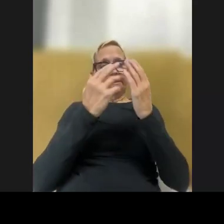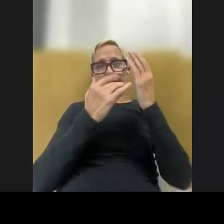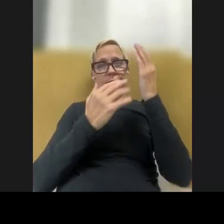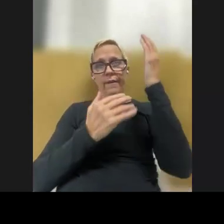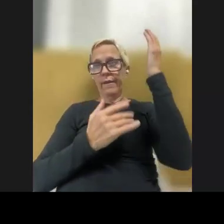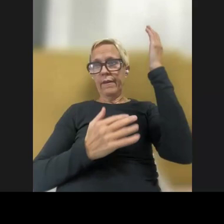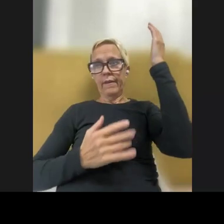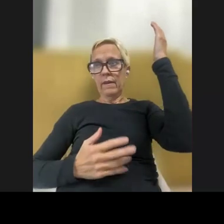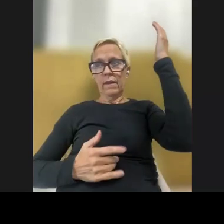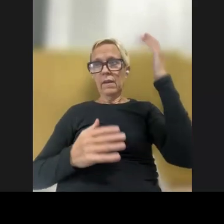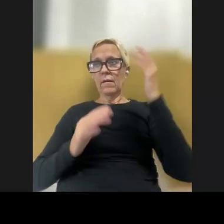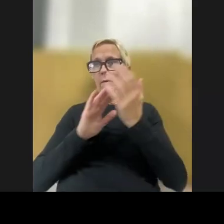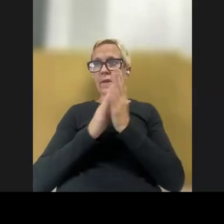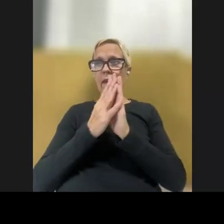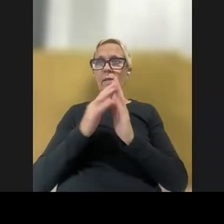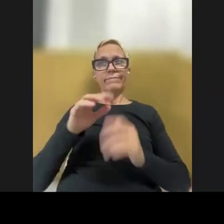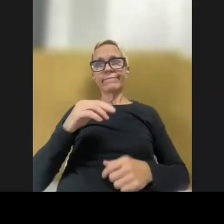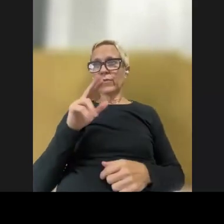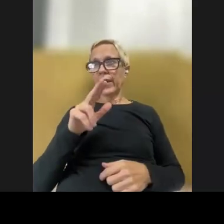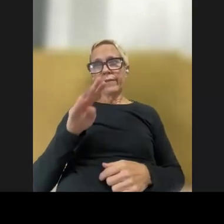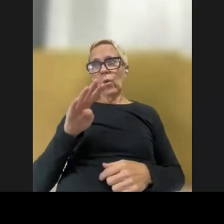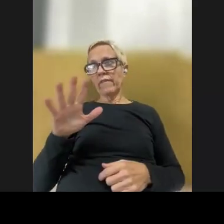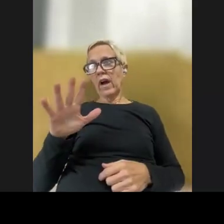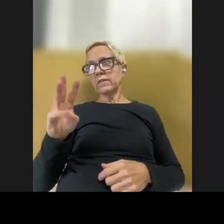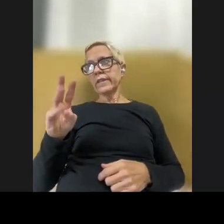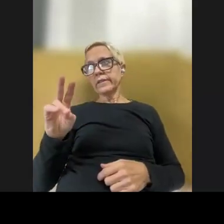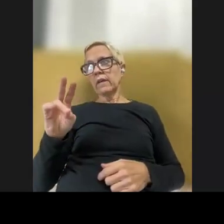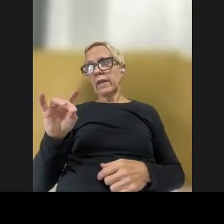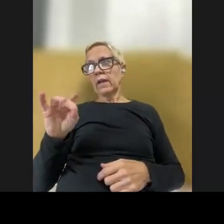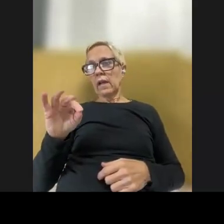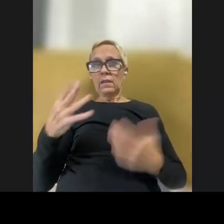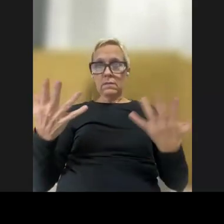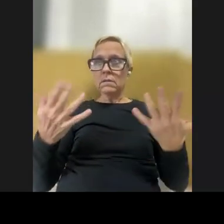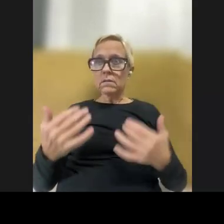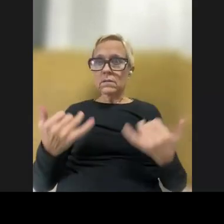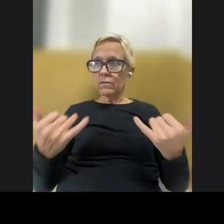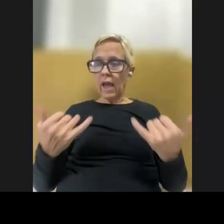And then, anyway, we did eventually eliminate waiting list.